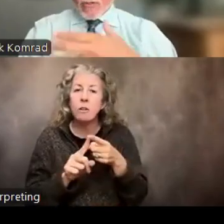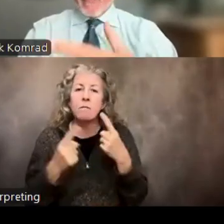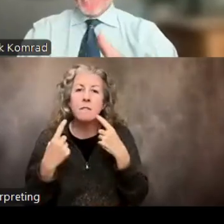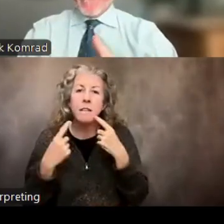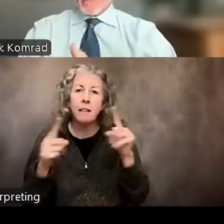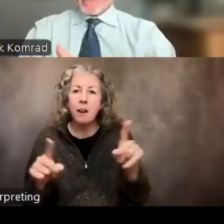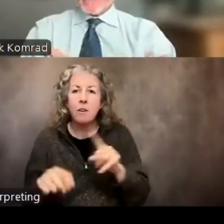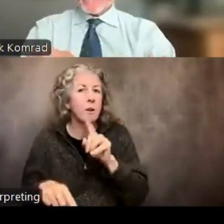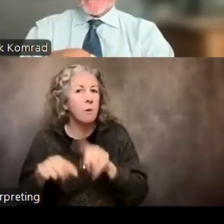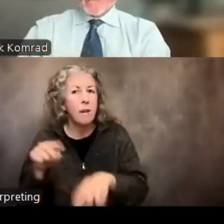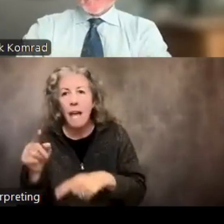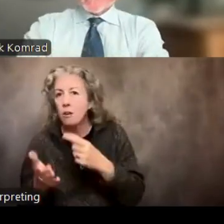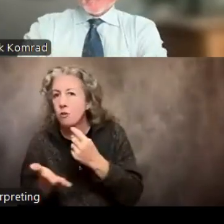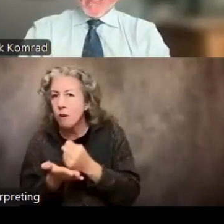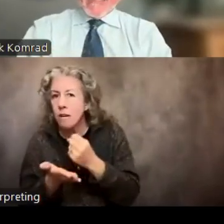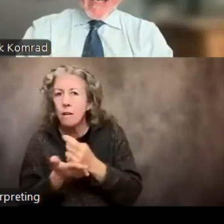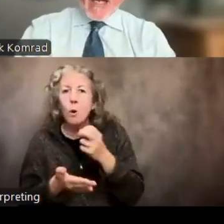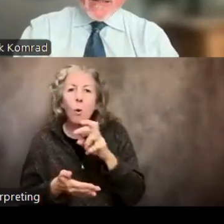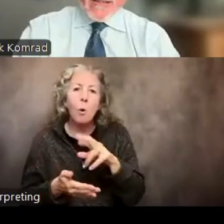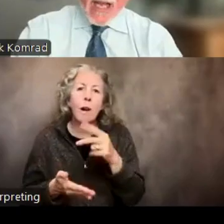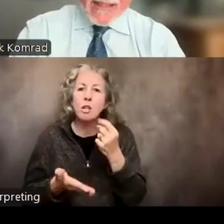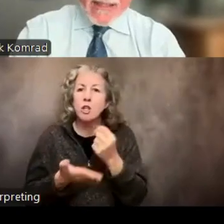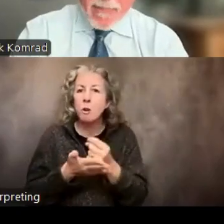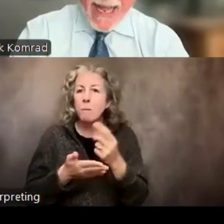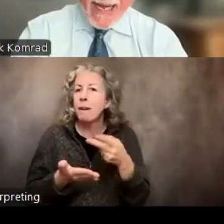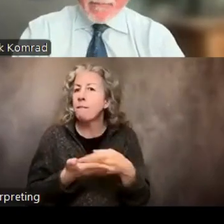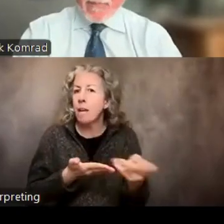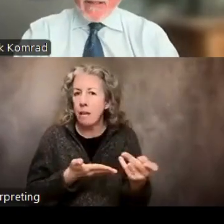treatment failures, so that knocked knocked it back, but